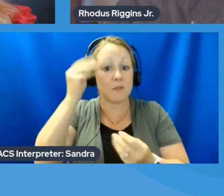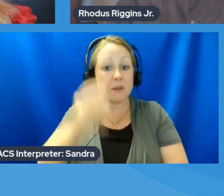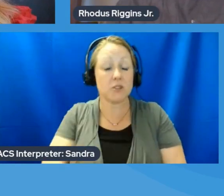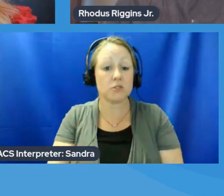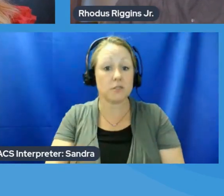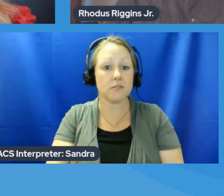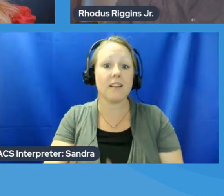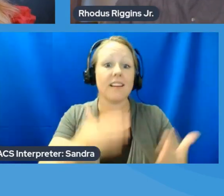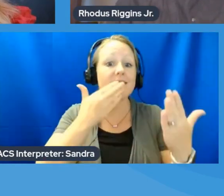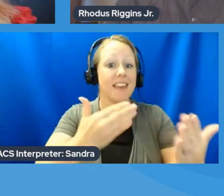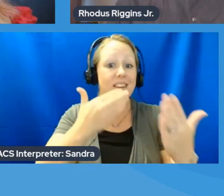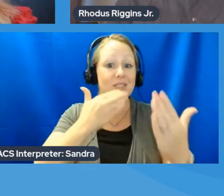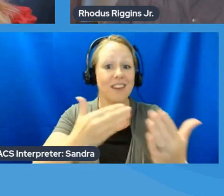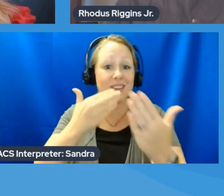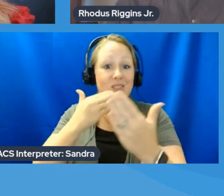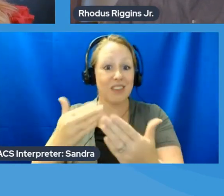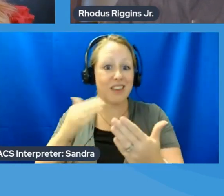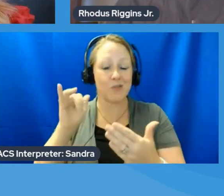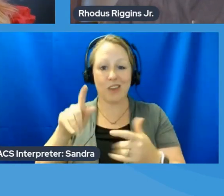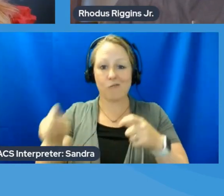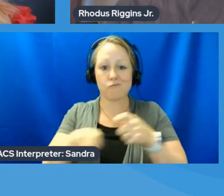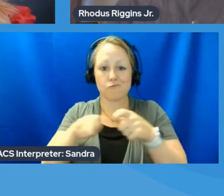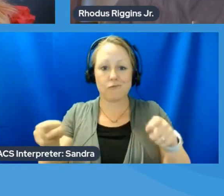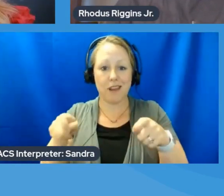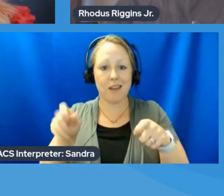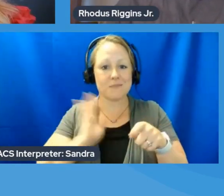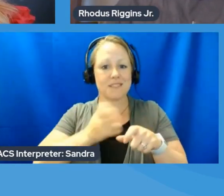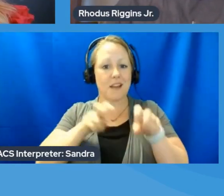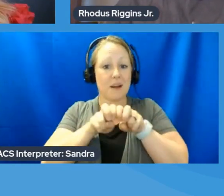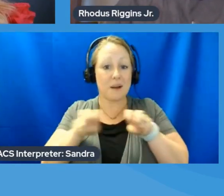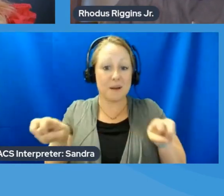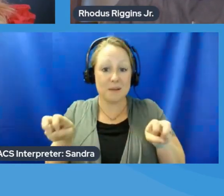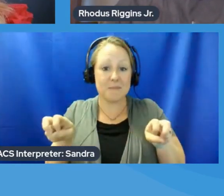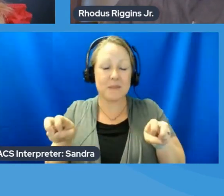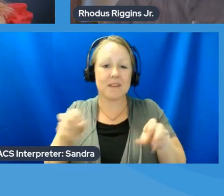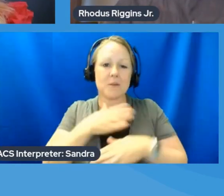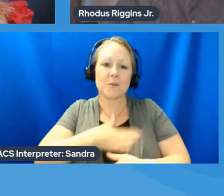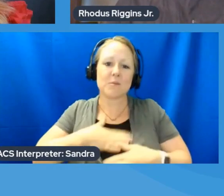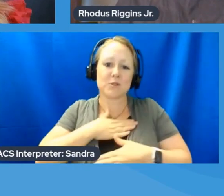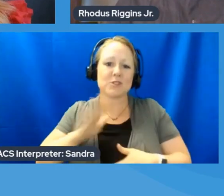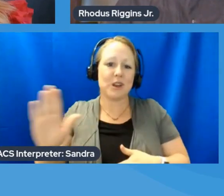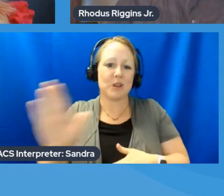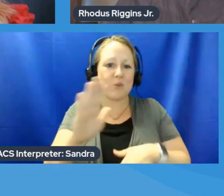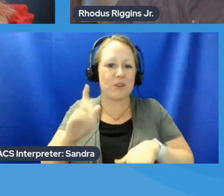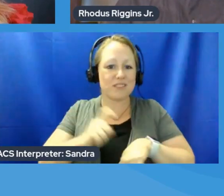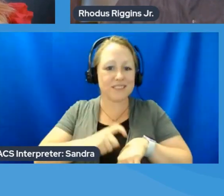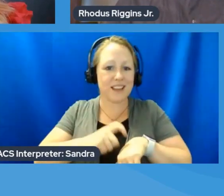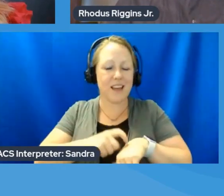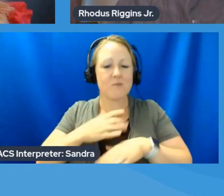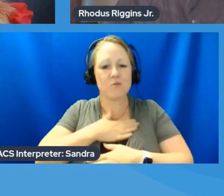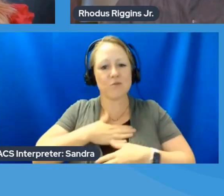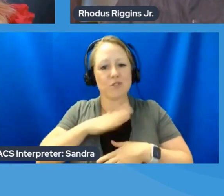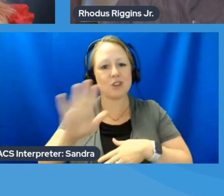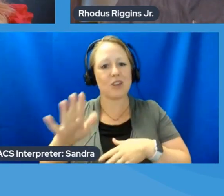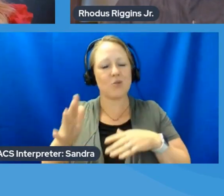We are wrapping it up here for this panel. I really appreciate your time and your sharing about your exciting work,